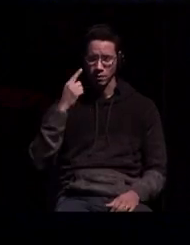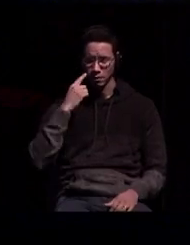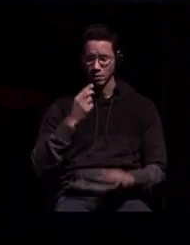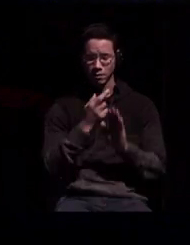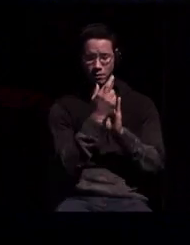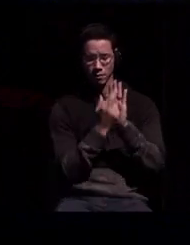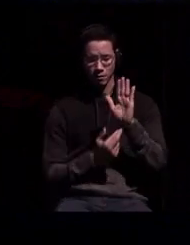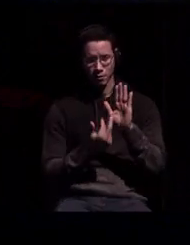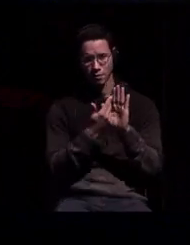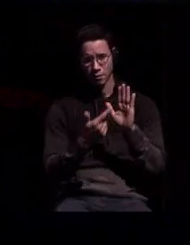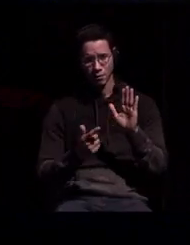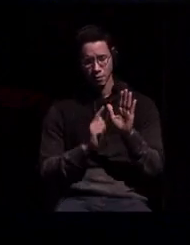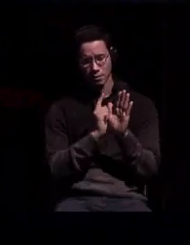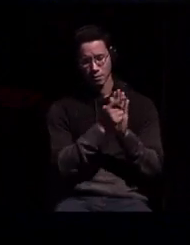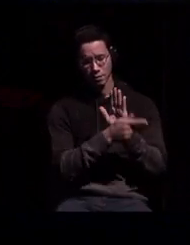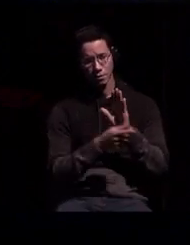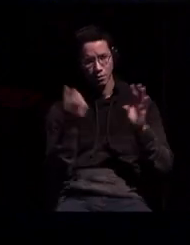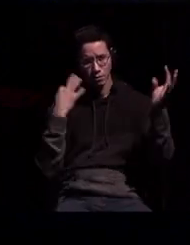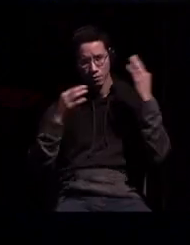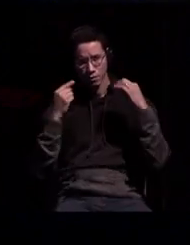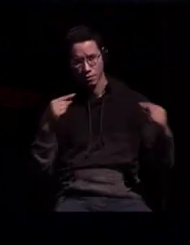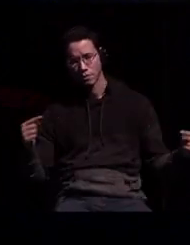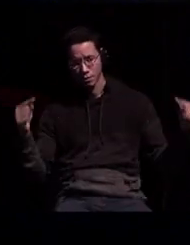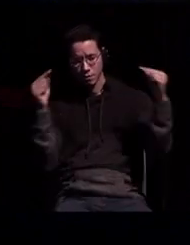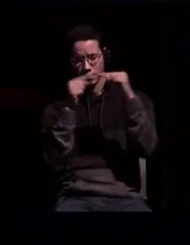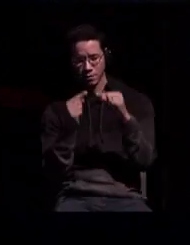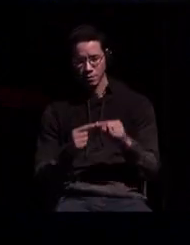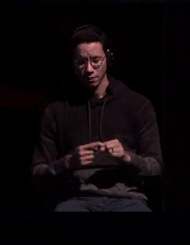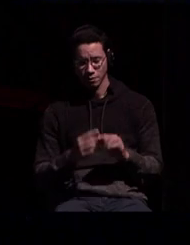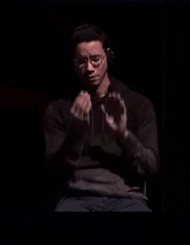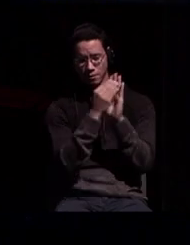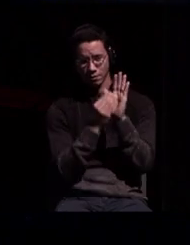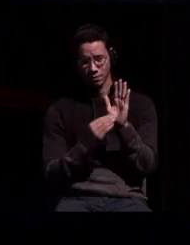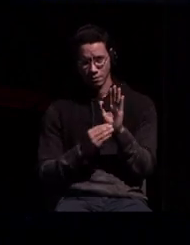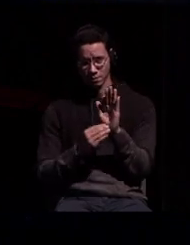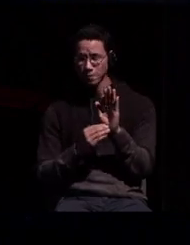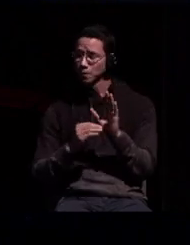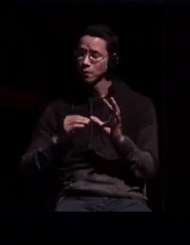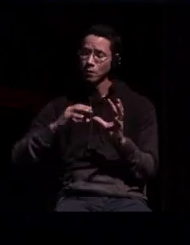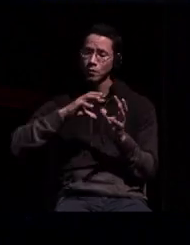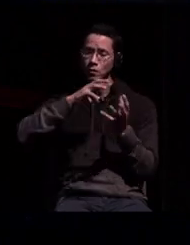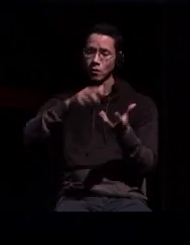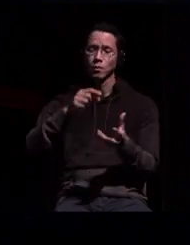I’ll begin by saying that globally 55.5%